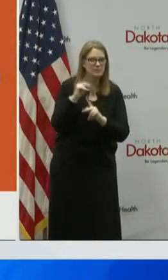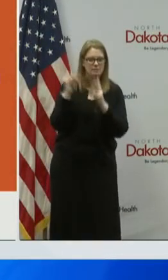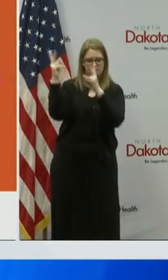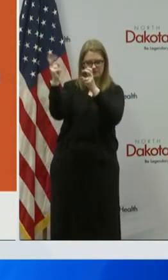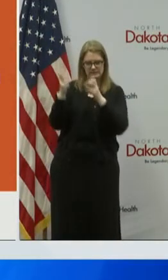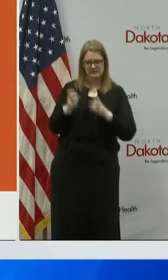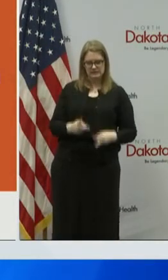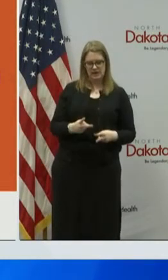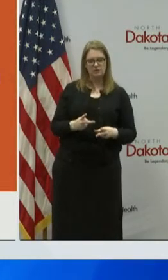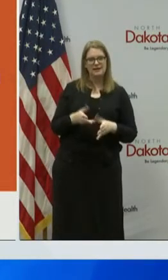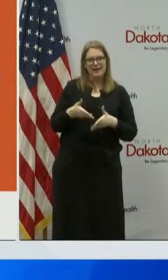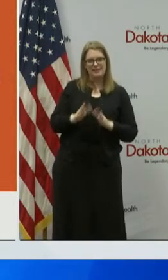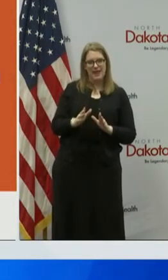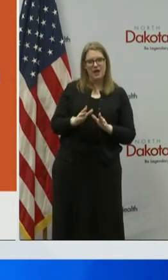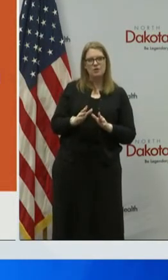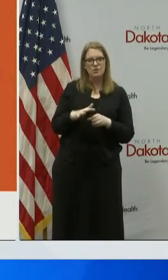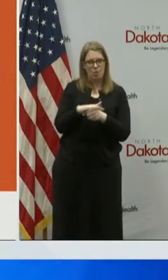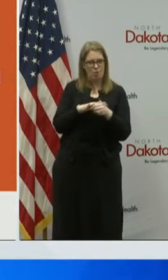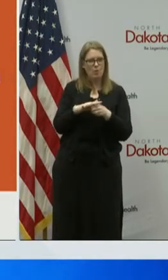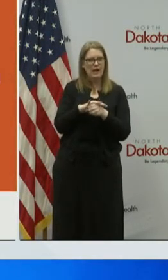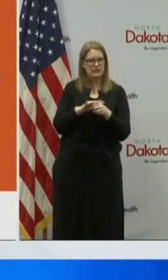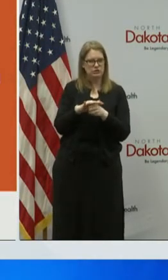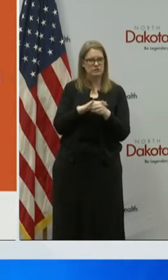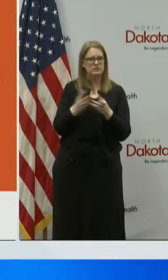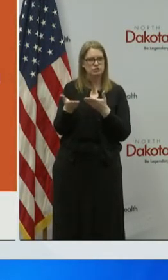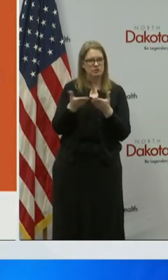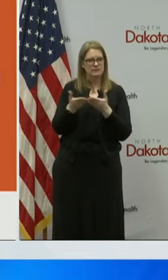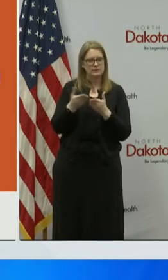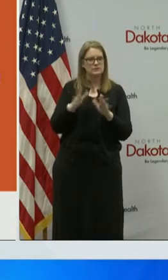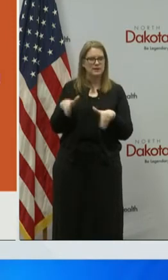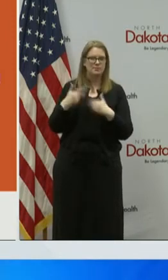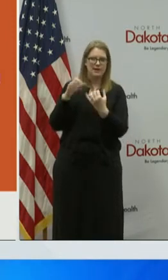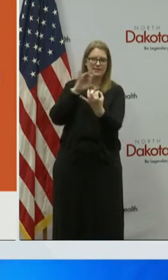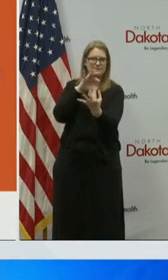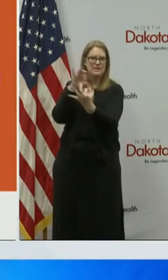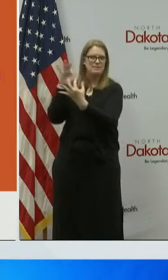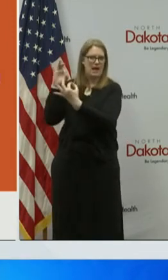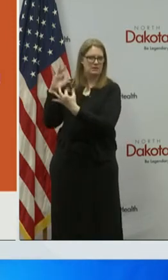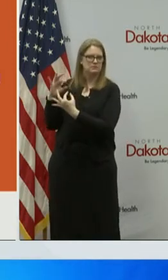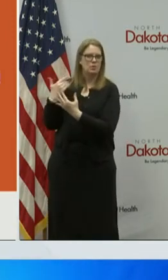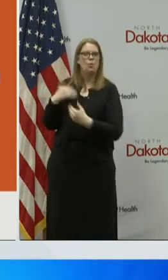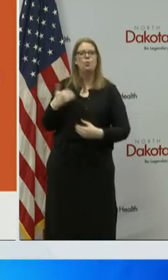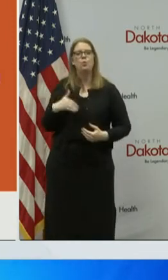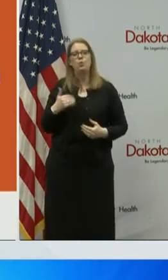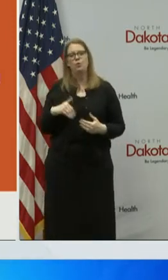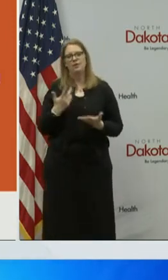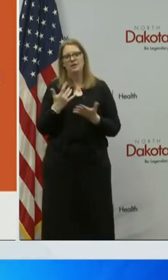AND I WANT TO THANK THE OVER 20,000 OF YOU THAT HAVE ALREADY DOWNLOADED IT. AND ENABLED YOUR LOCATION SERVICES AND THOSE GIVING